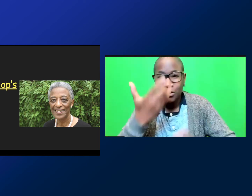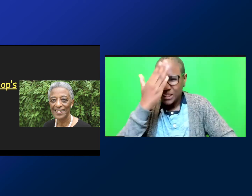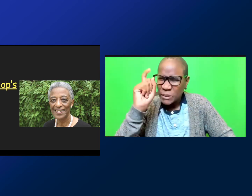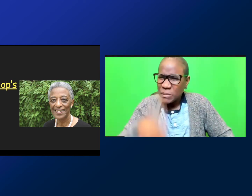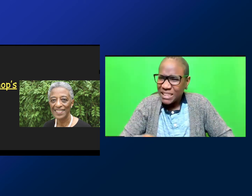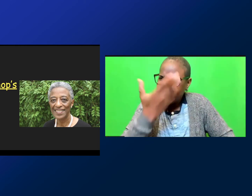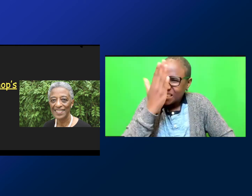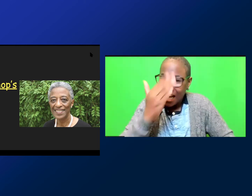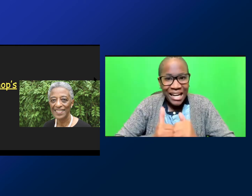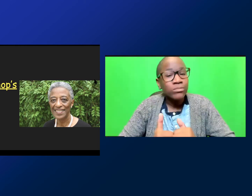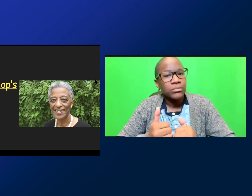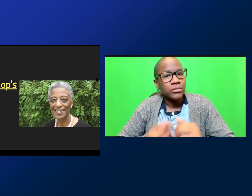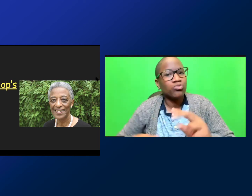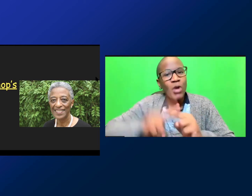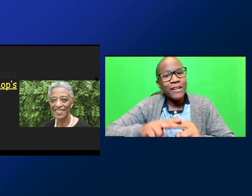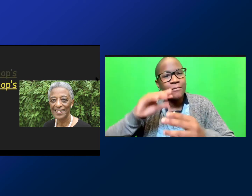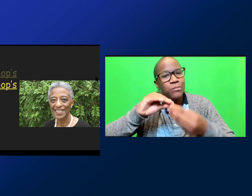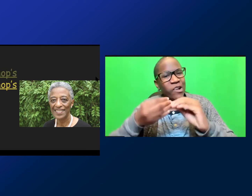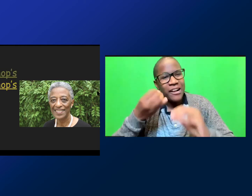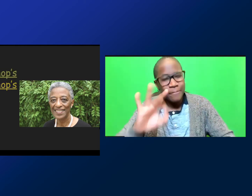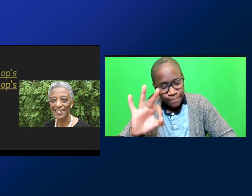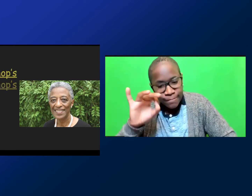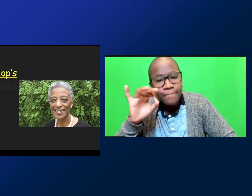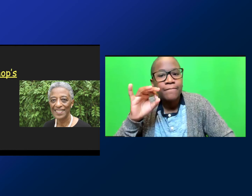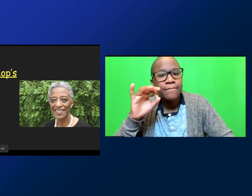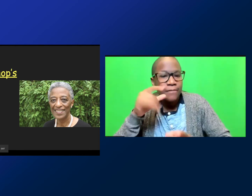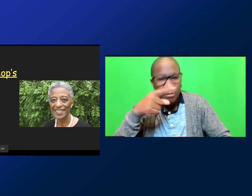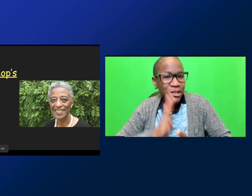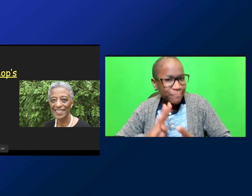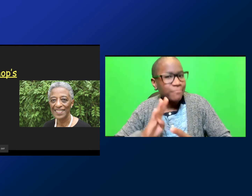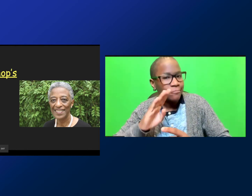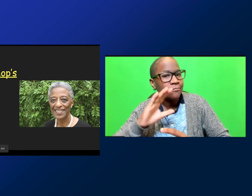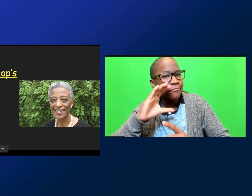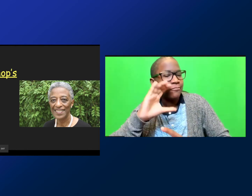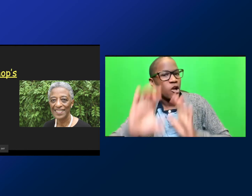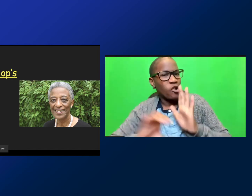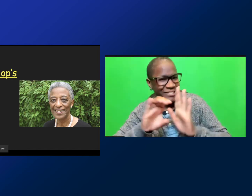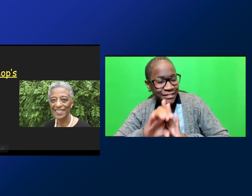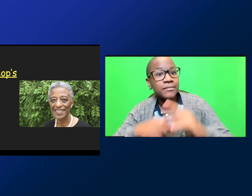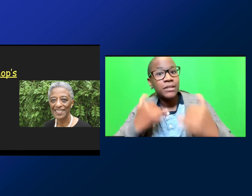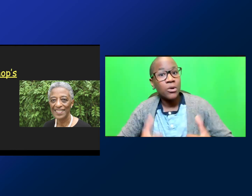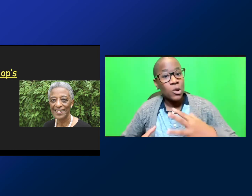is prioritized and is focused is shown within the pages and really we need to increase the number of